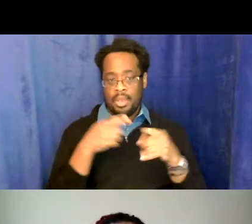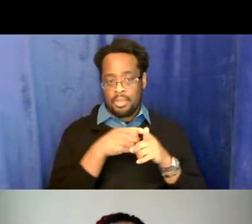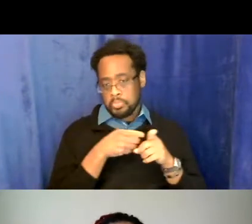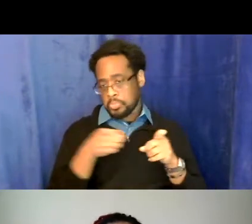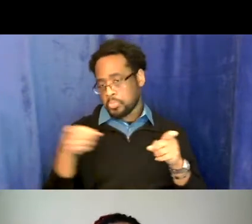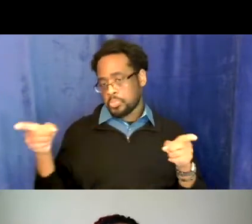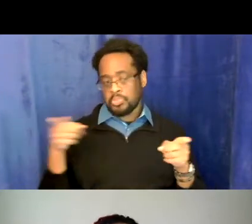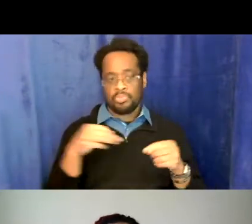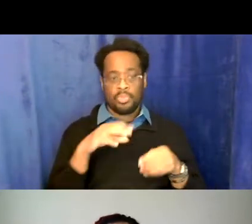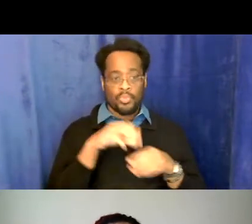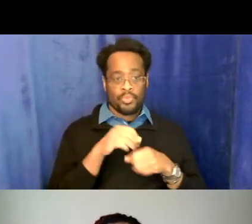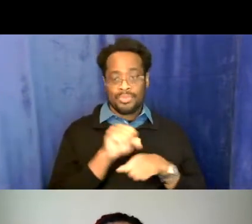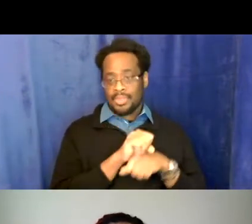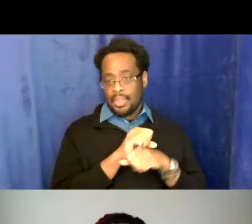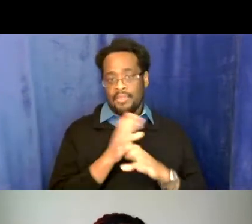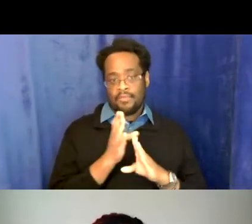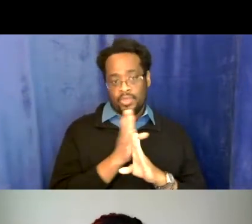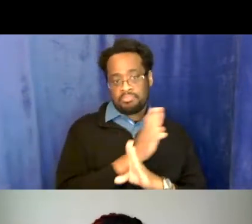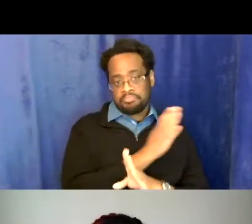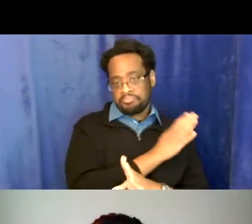As you can see there is a timeline displayed here